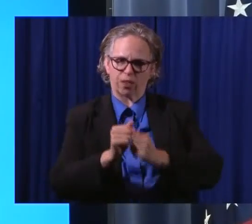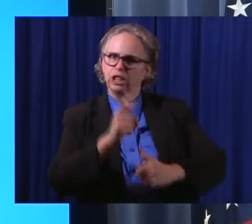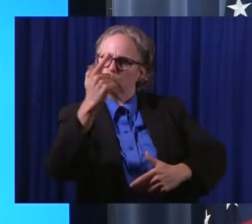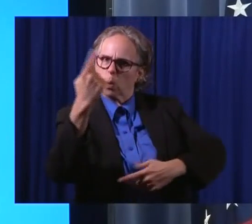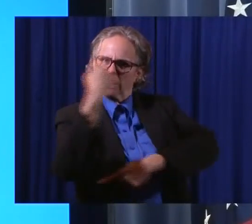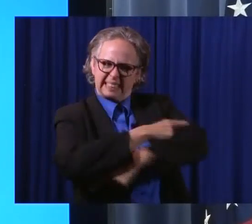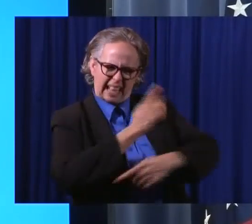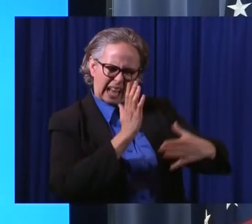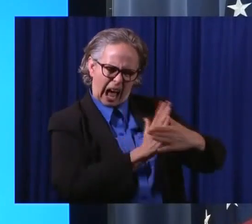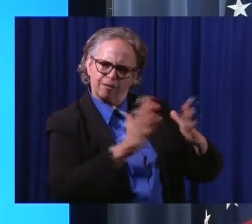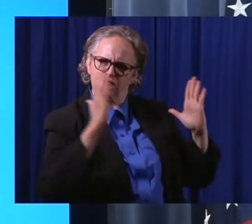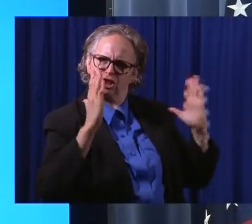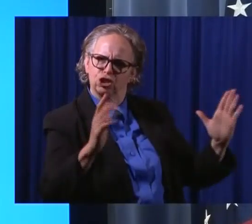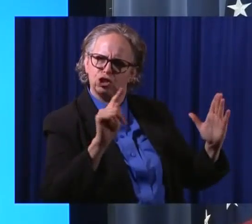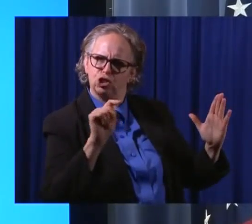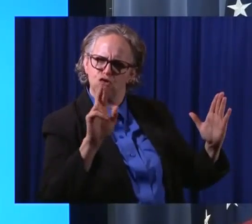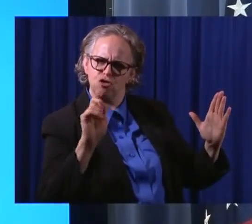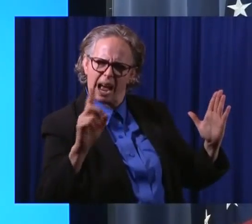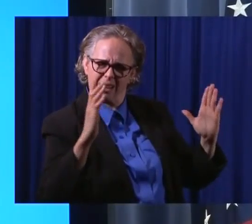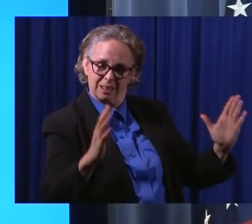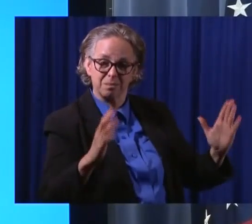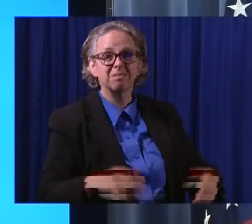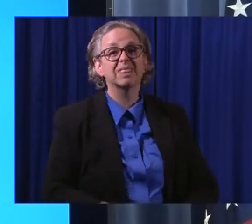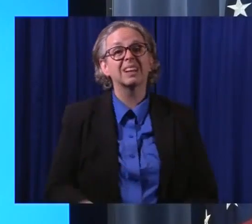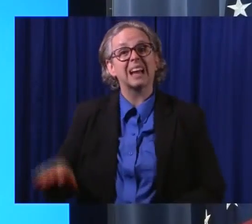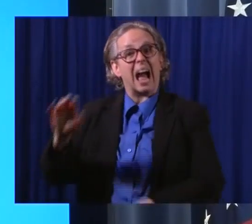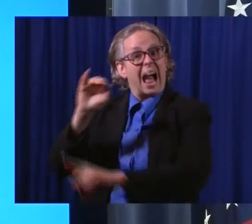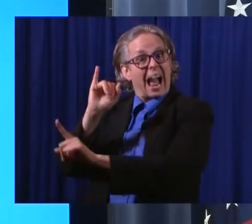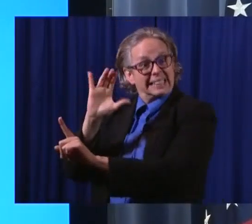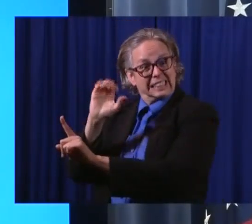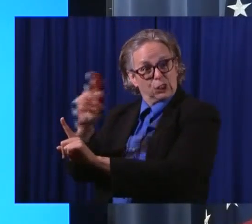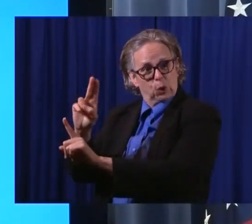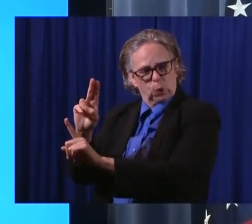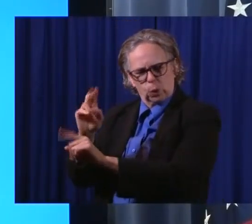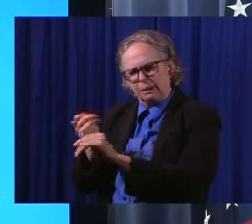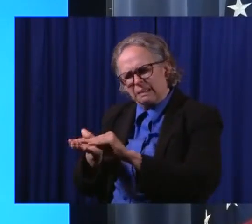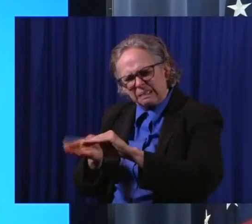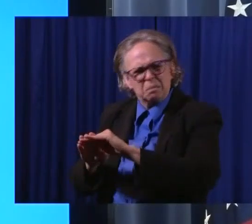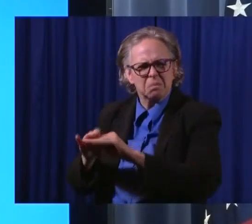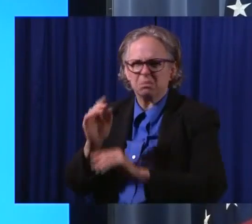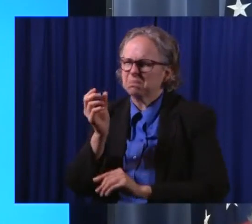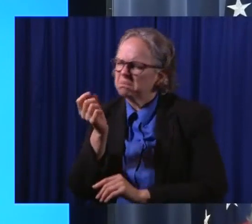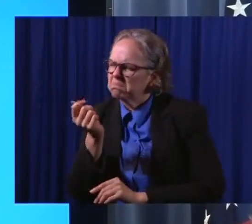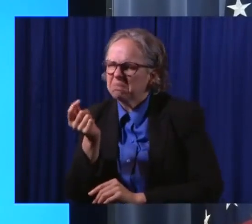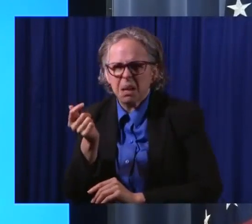ARE UP A LITTLE BIT A LITTLE BIT OF HOSPITALIZATION TODAY FROM THE 21 DAY AVERAGE.